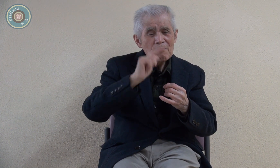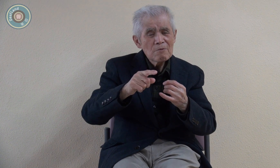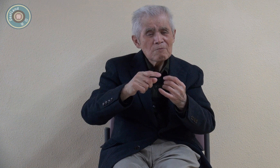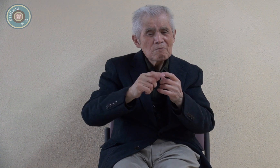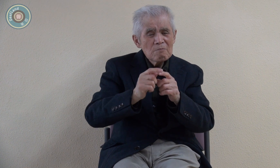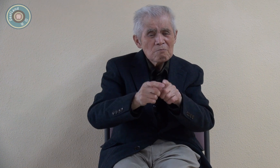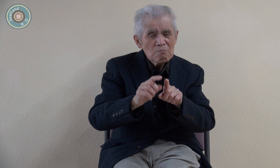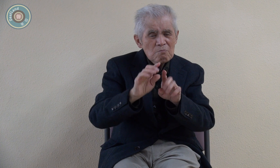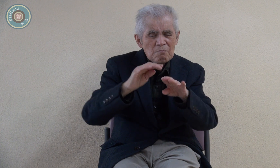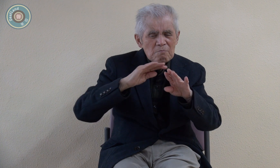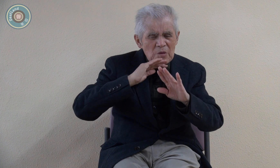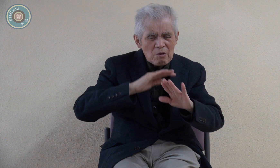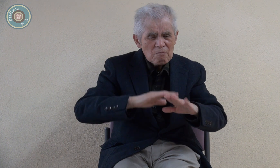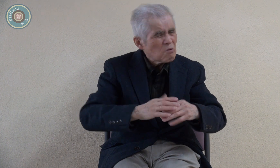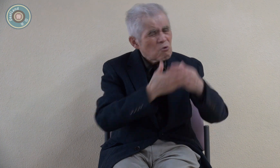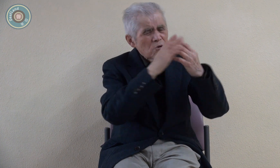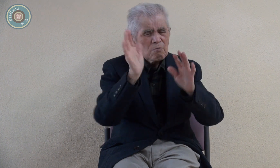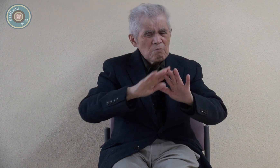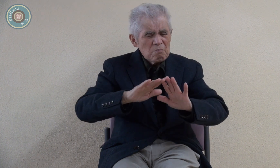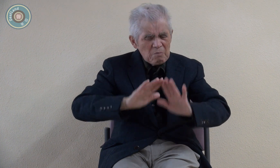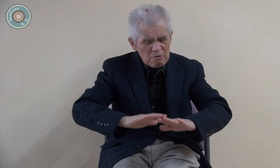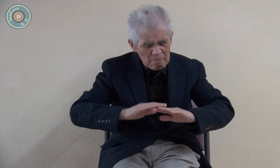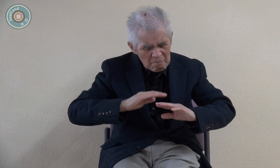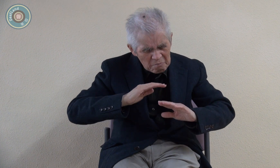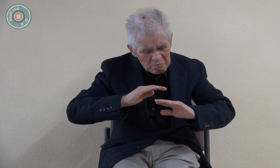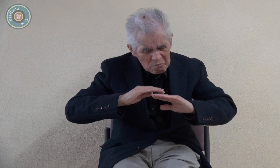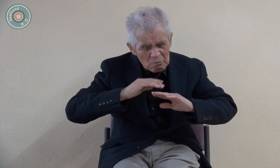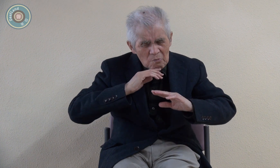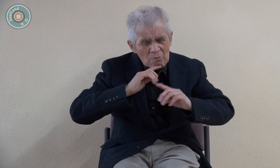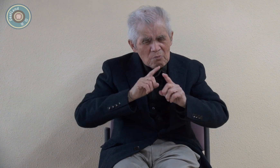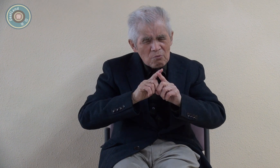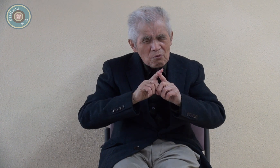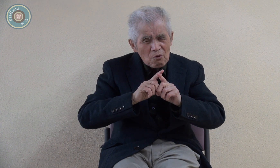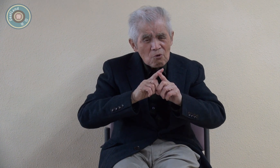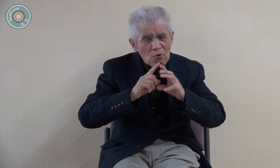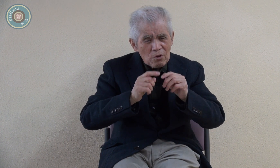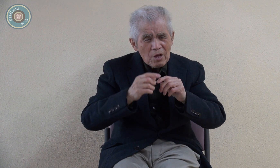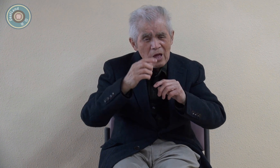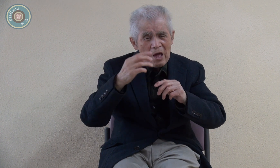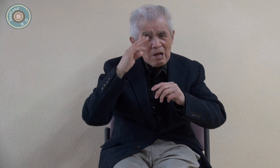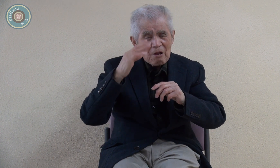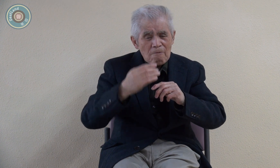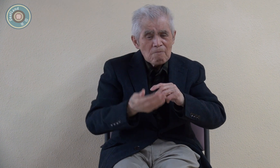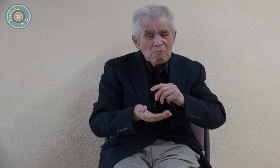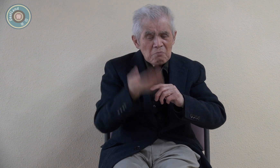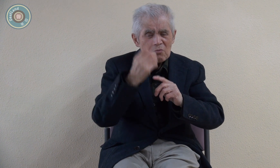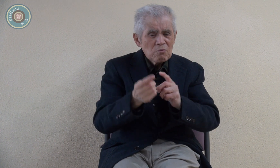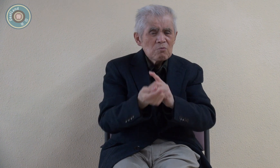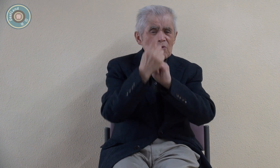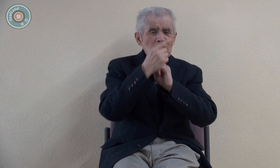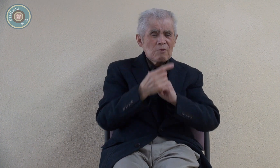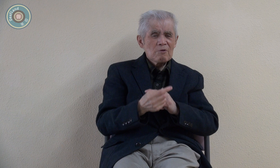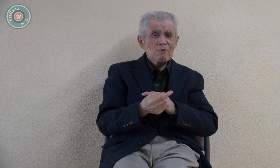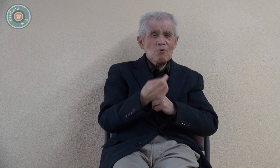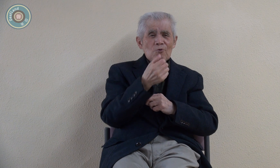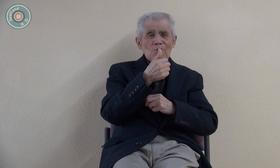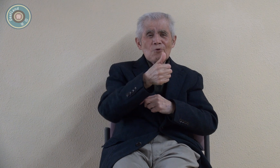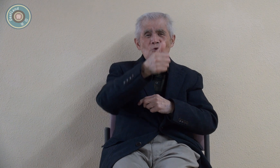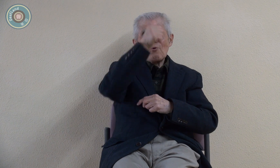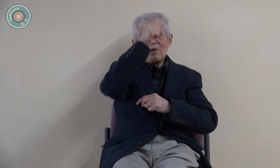We stayed like that for a while As soon as the enemy aircraft had left